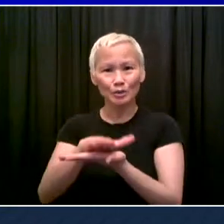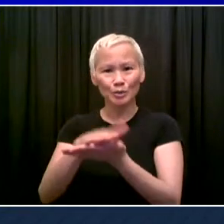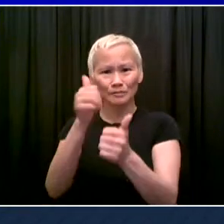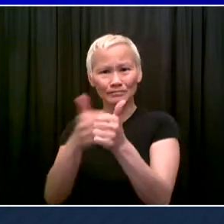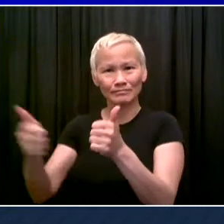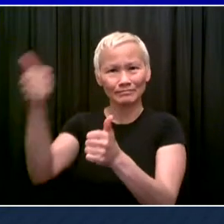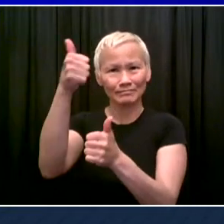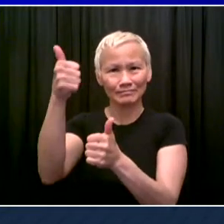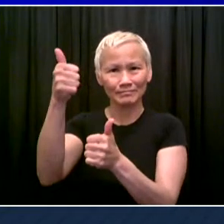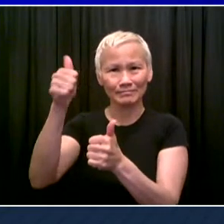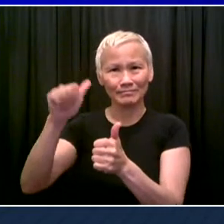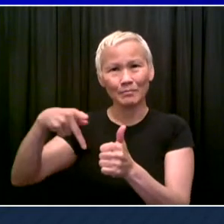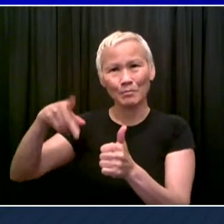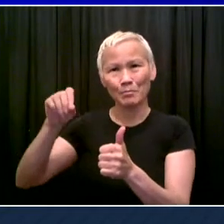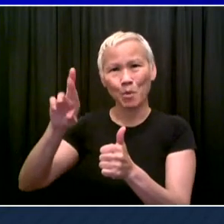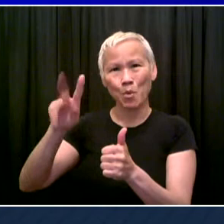WHAT A WONDERFUL